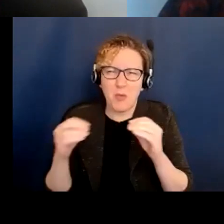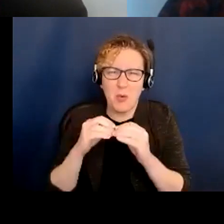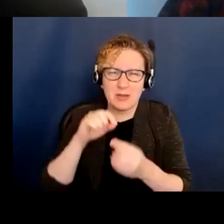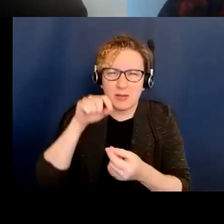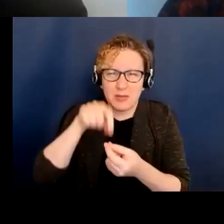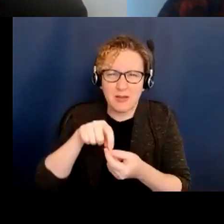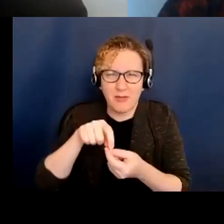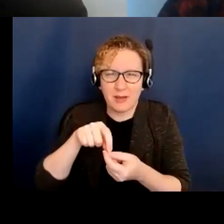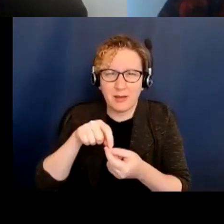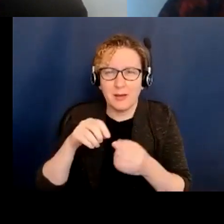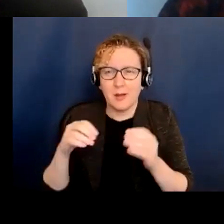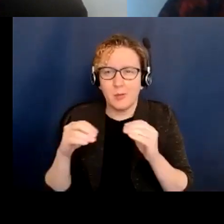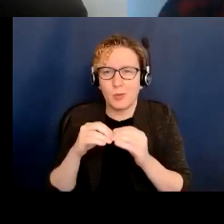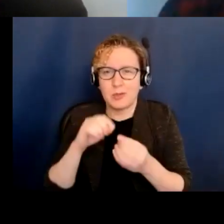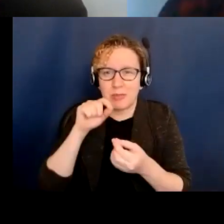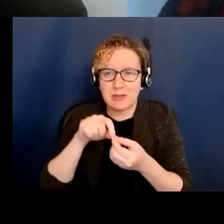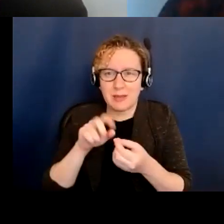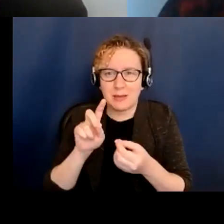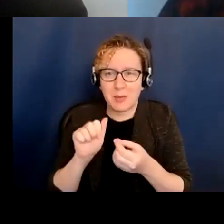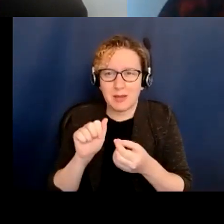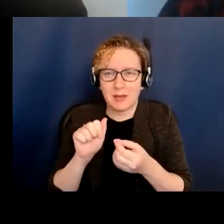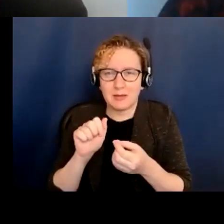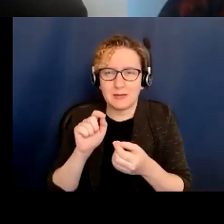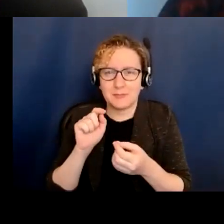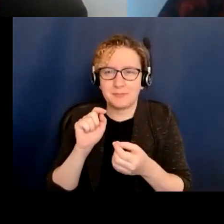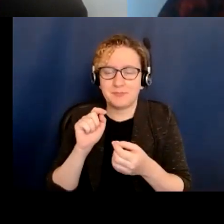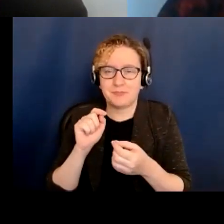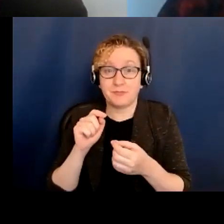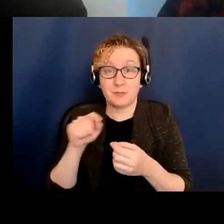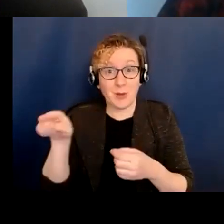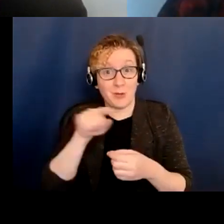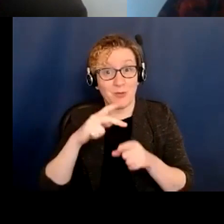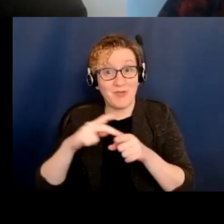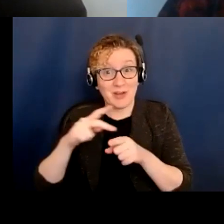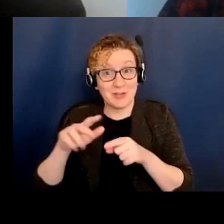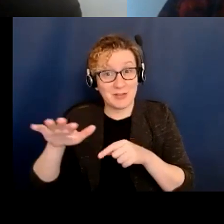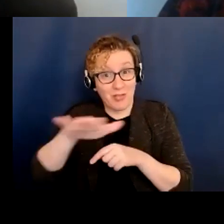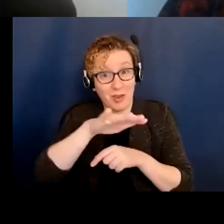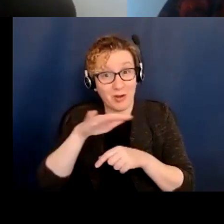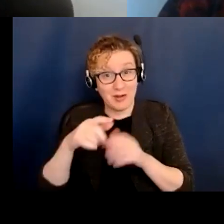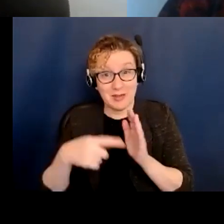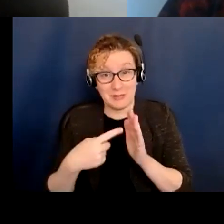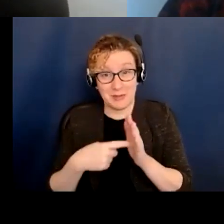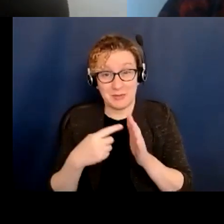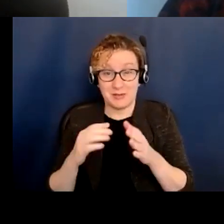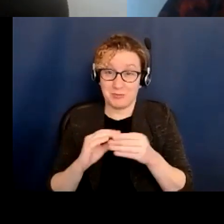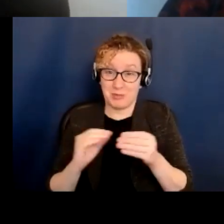we talk about more specific disabilities? For the professionals out there, sometimes we can talk about disability like it is a